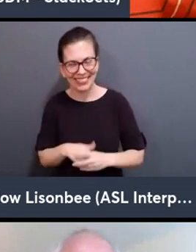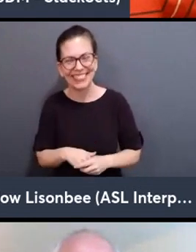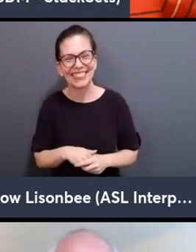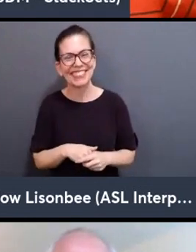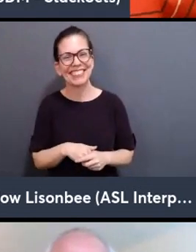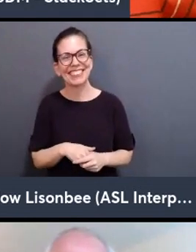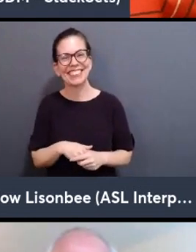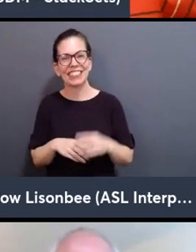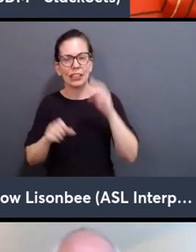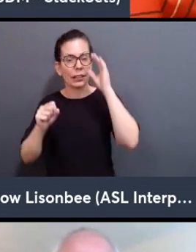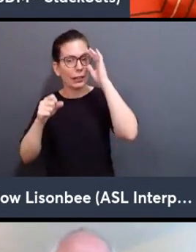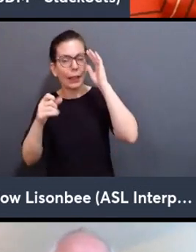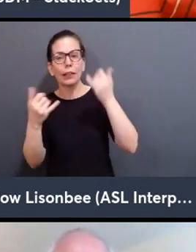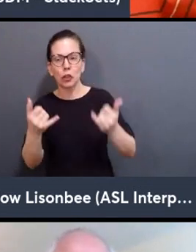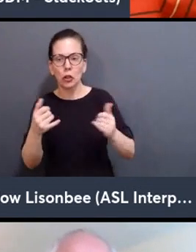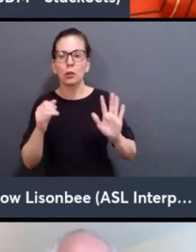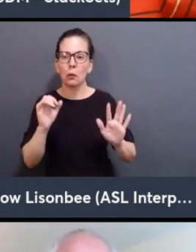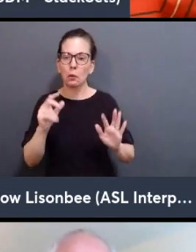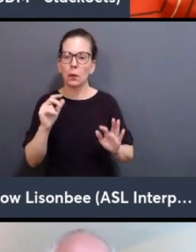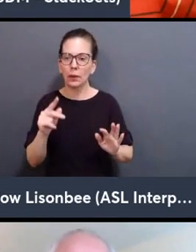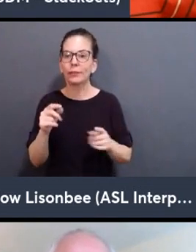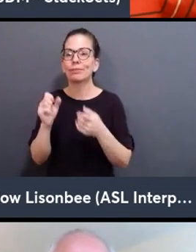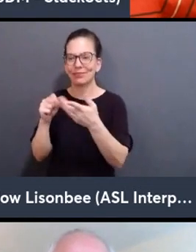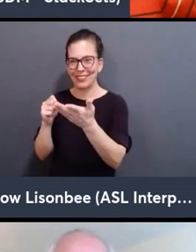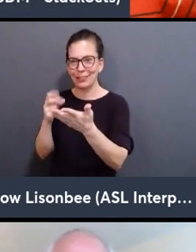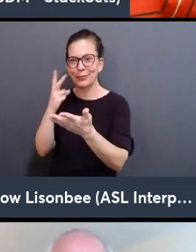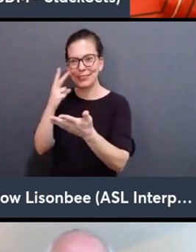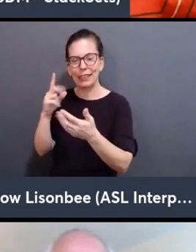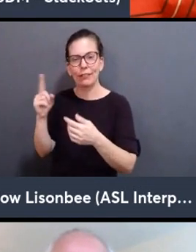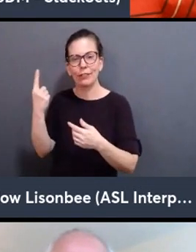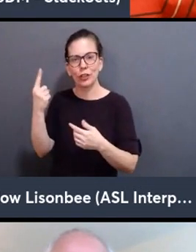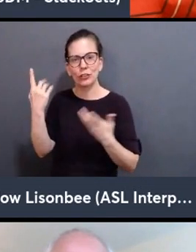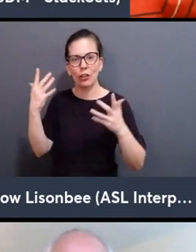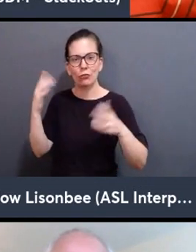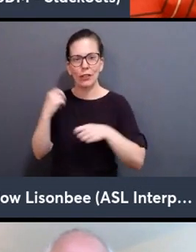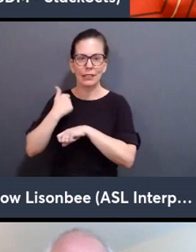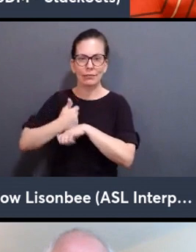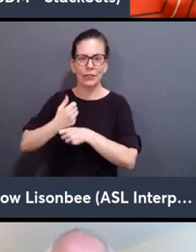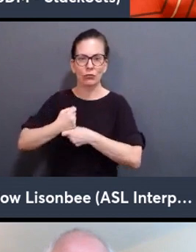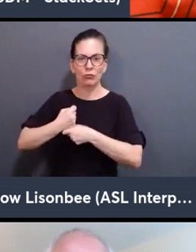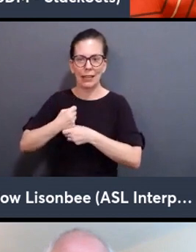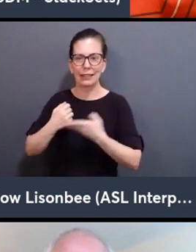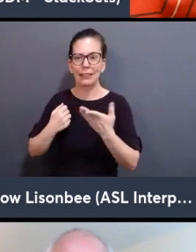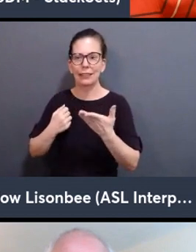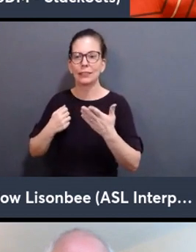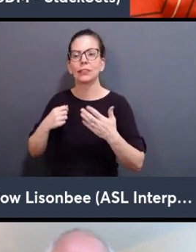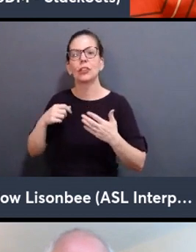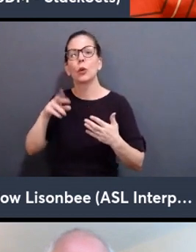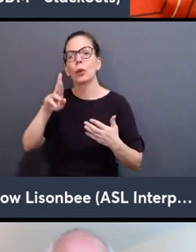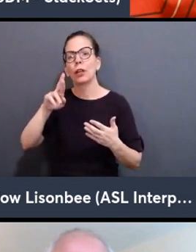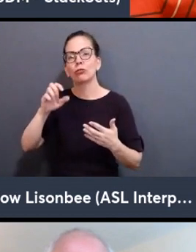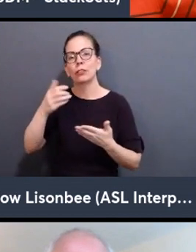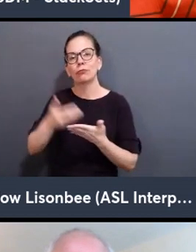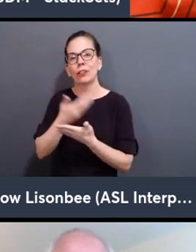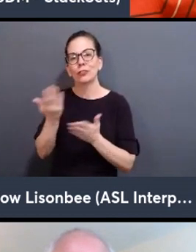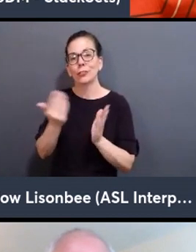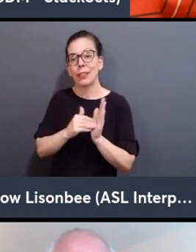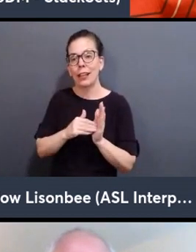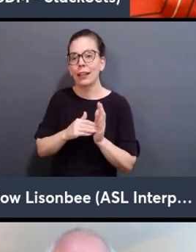Oh, there's one current, yeah. The first one is already created. Let's keep refreshing. The second one is ready.